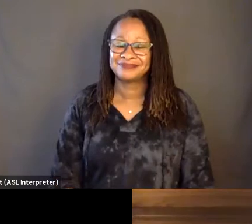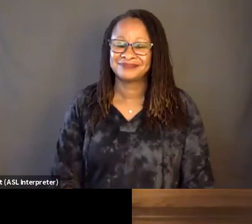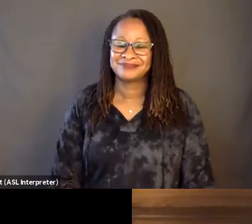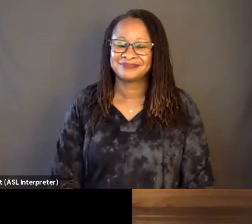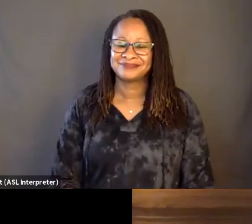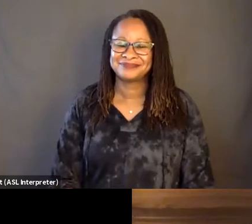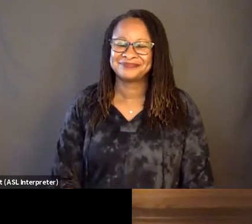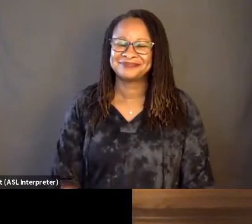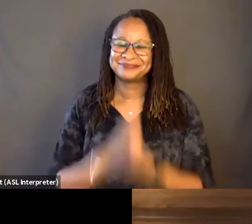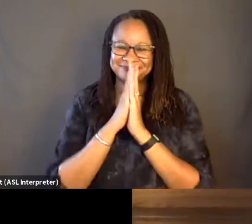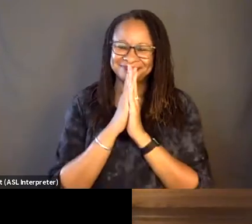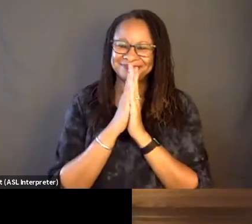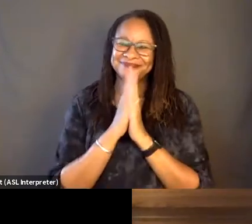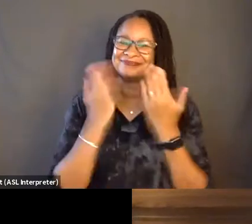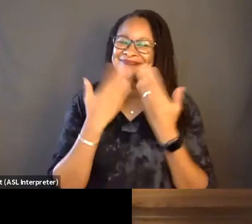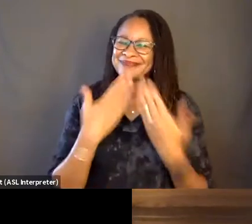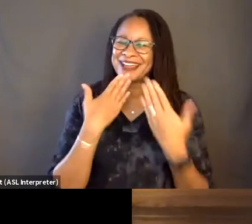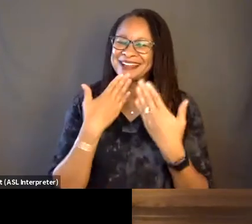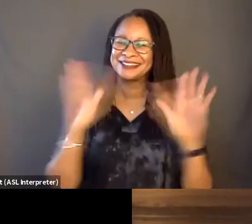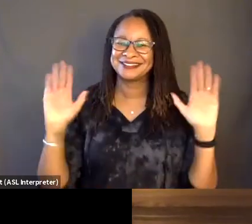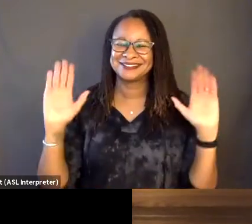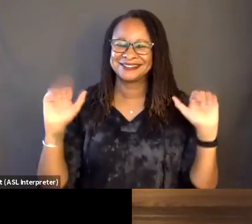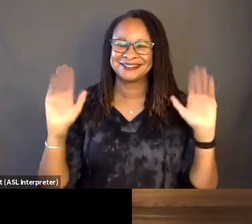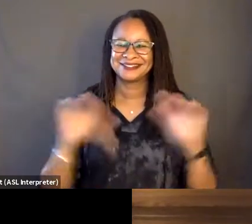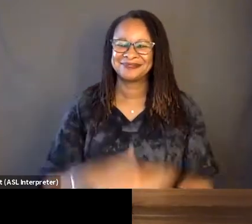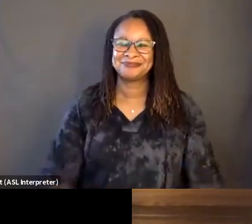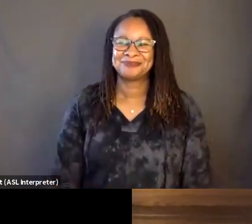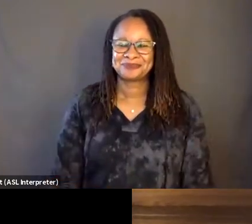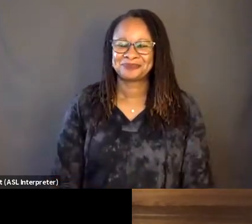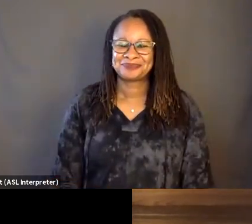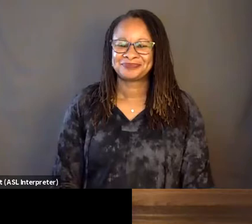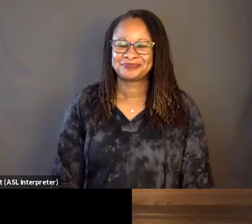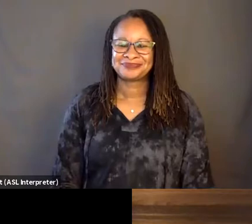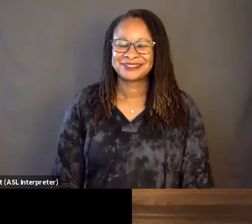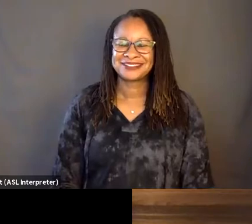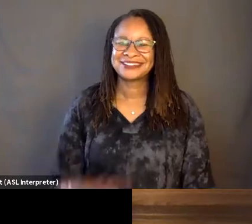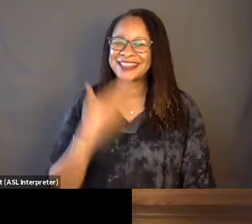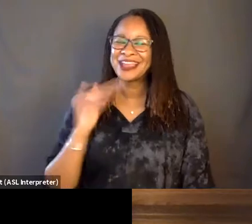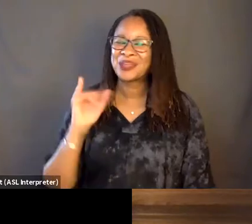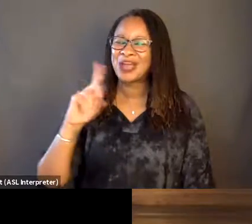Thanks, everybody. Yeah, thanks, Anne. Thank you. Thank you, IDA. Bye.